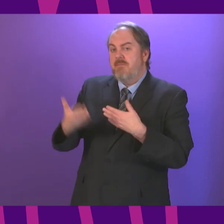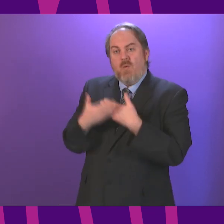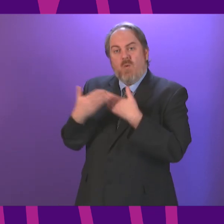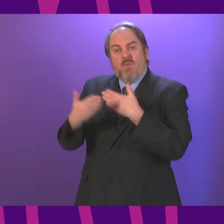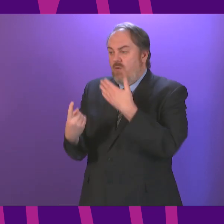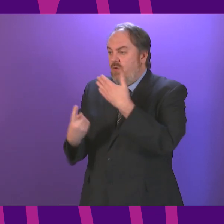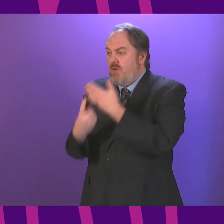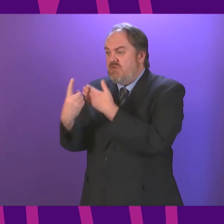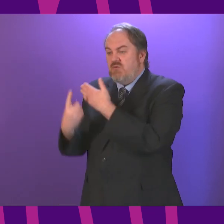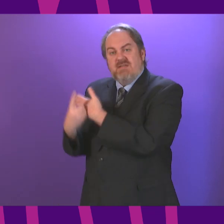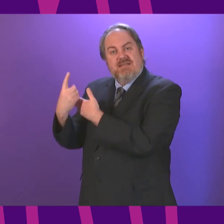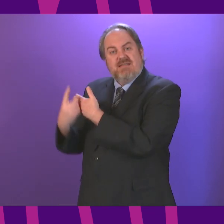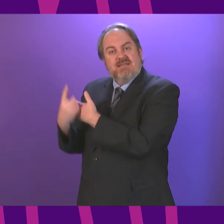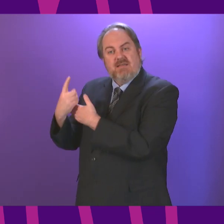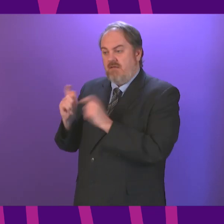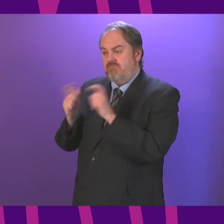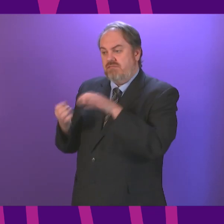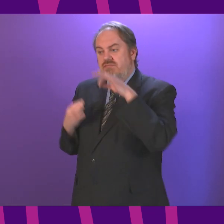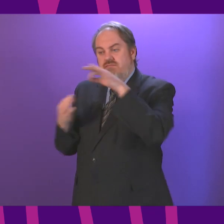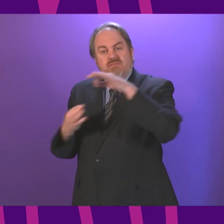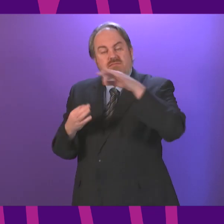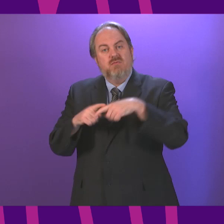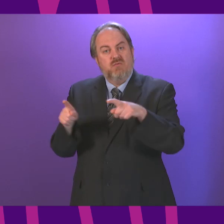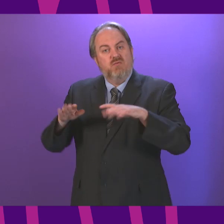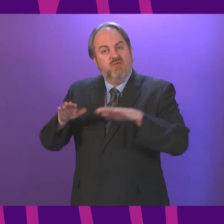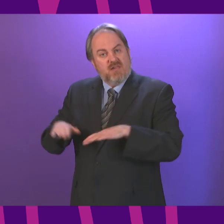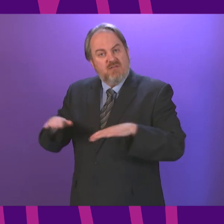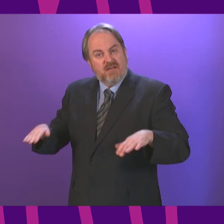qualifications available to children and young people and an increase in the number awarded.”